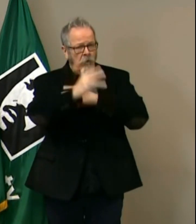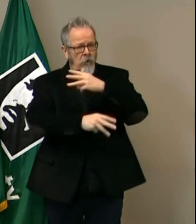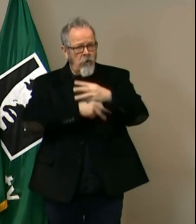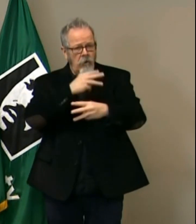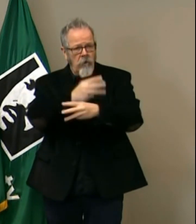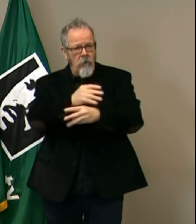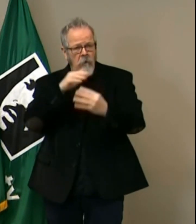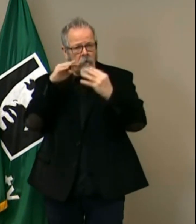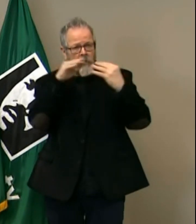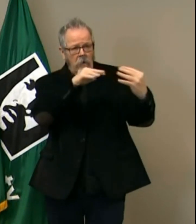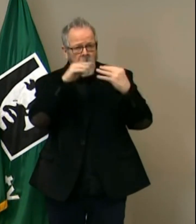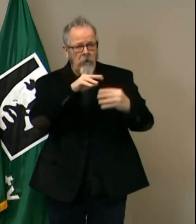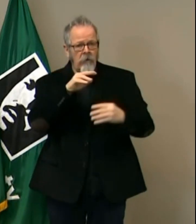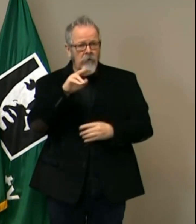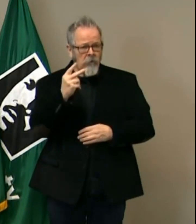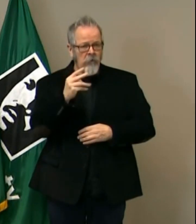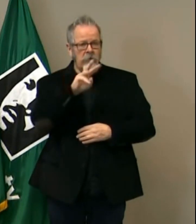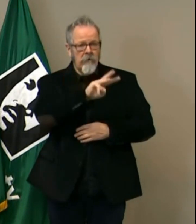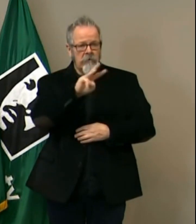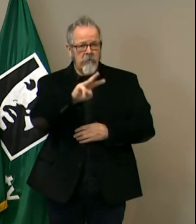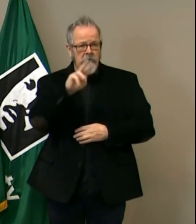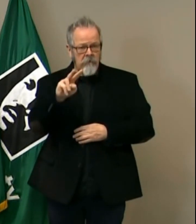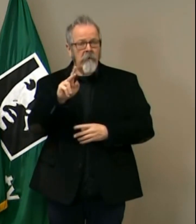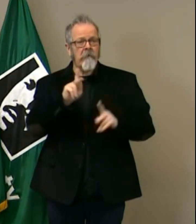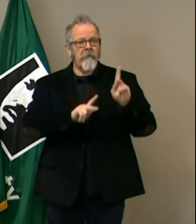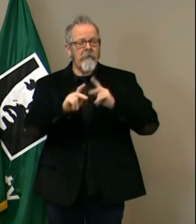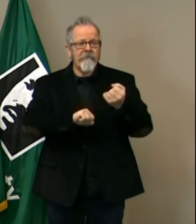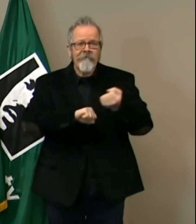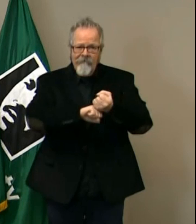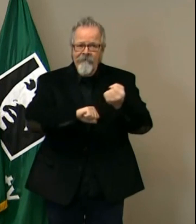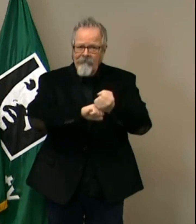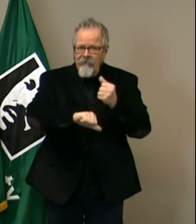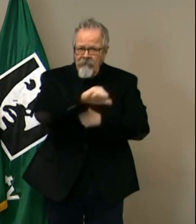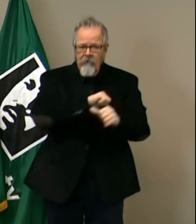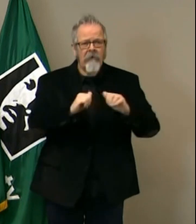their local restaurants and coffee shops at a safe distance